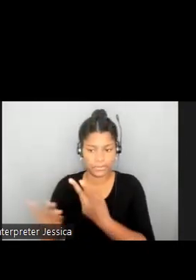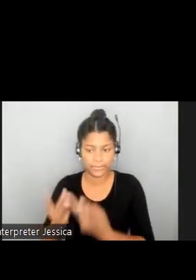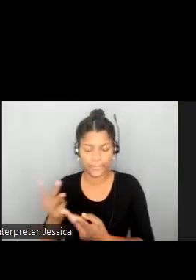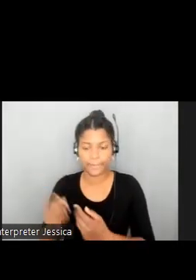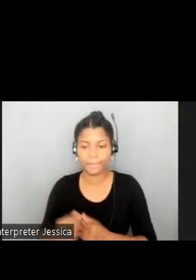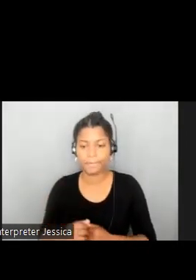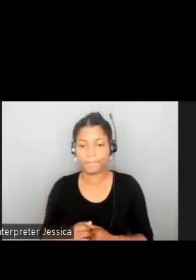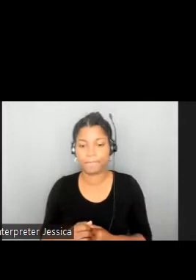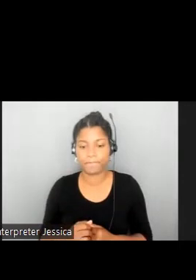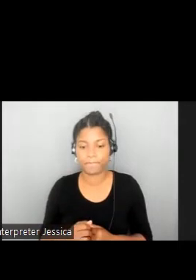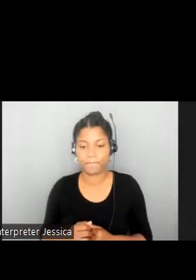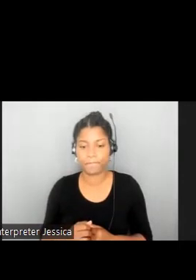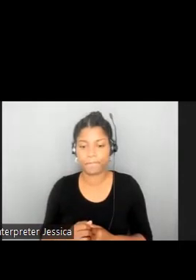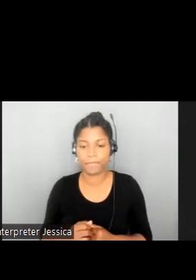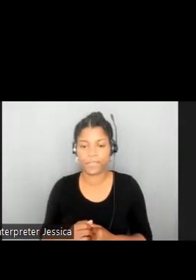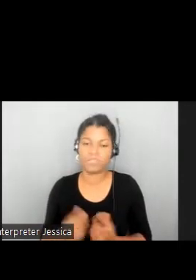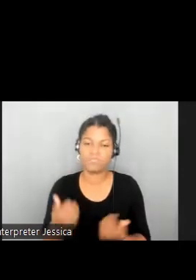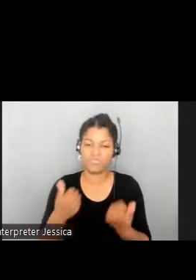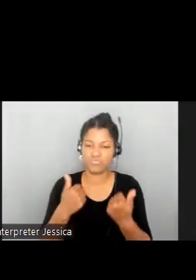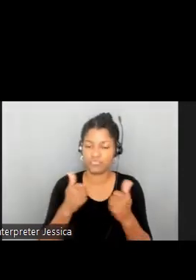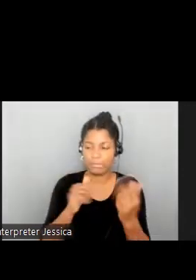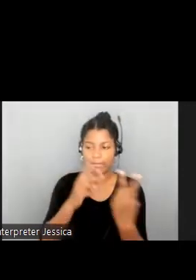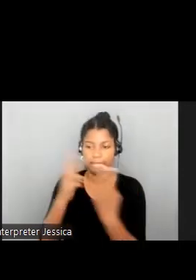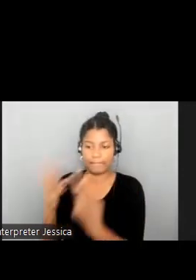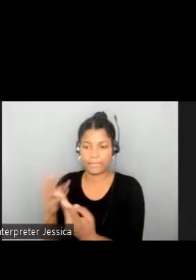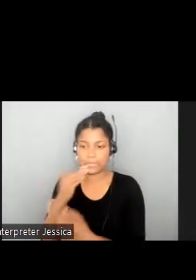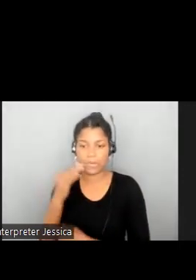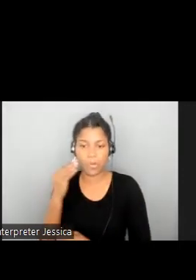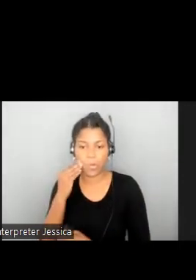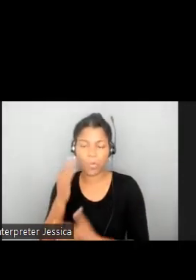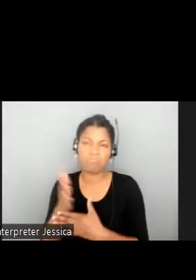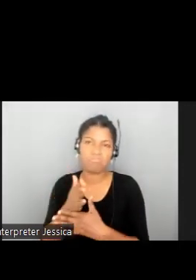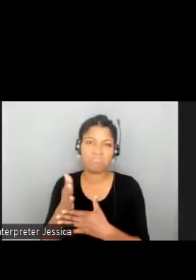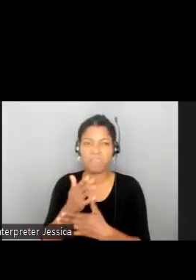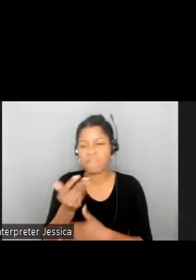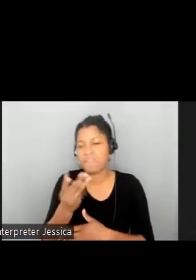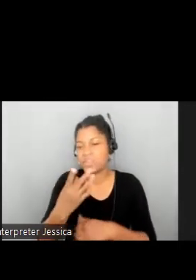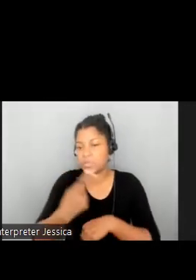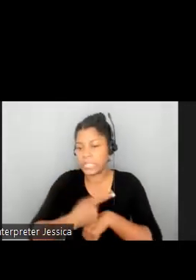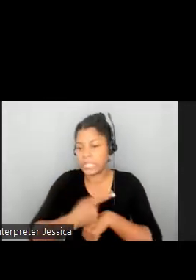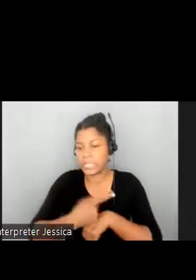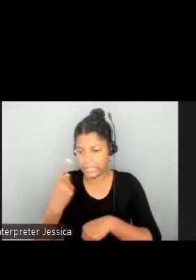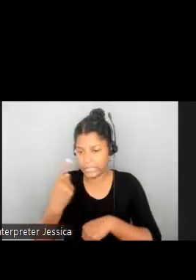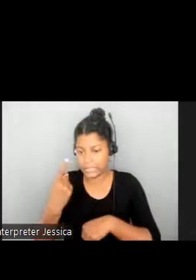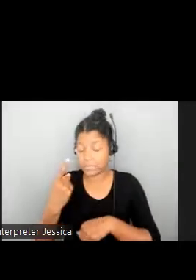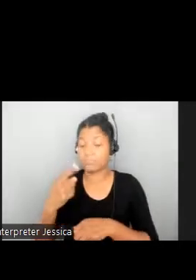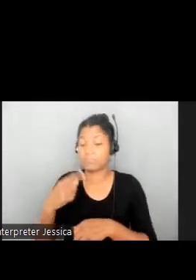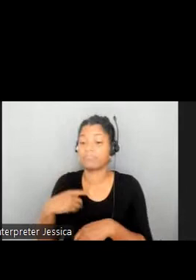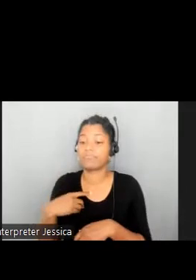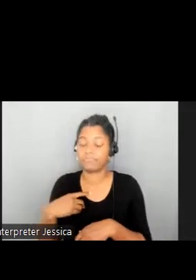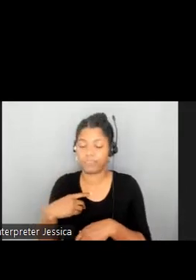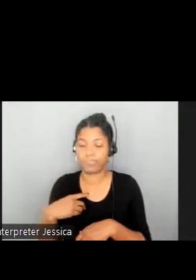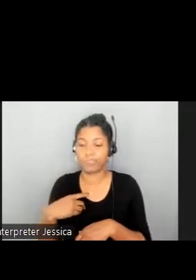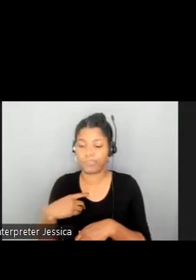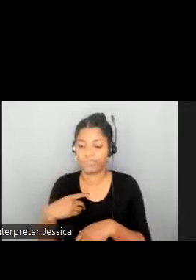trying to get to that home within a couple of days of getting there […] during that